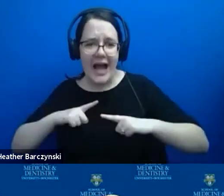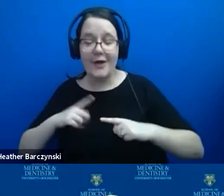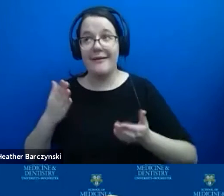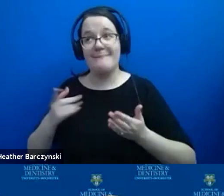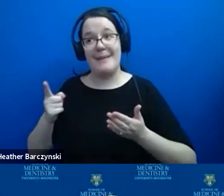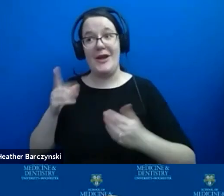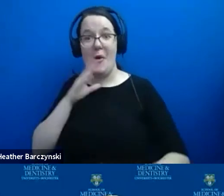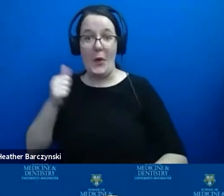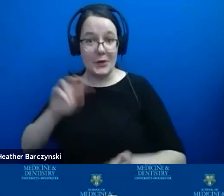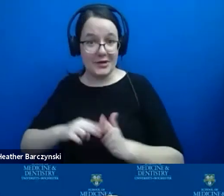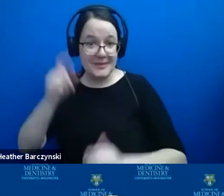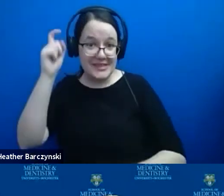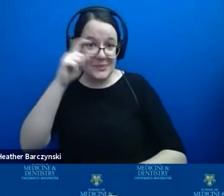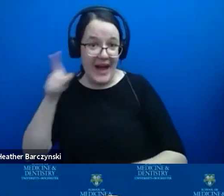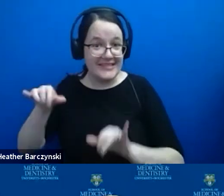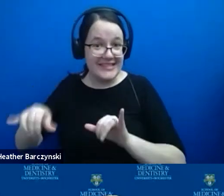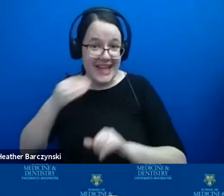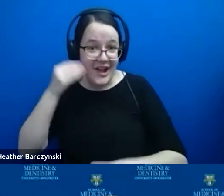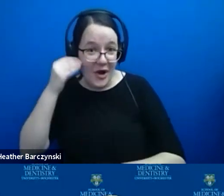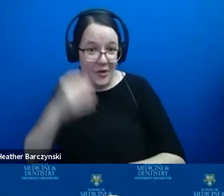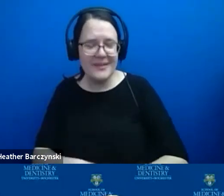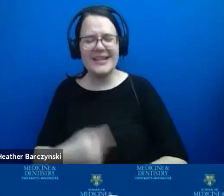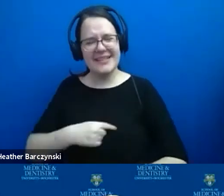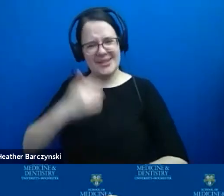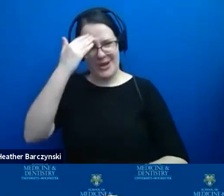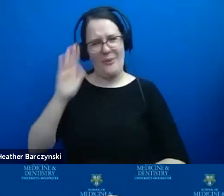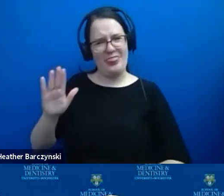and so we always knew the infection rate would be lower and now what's happening